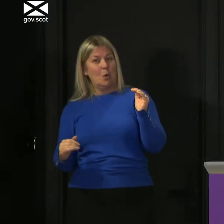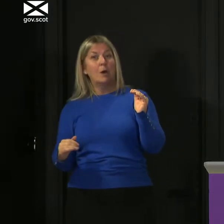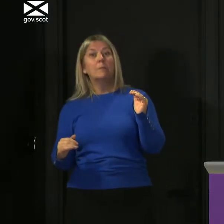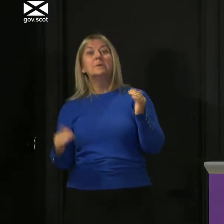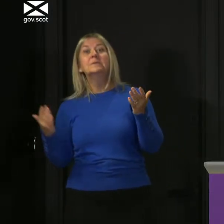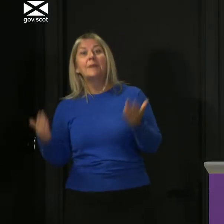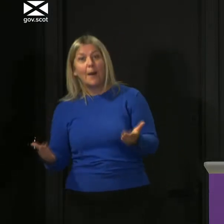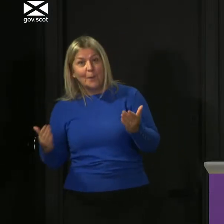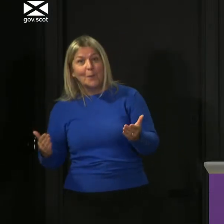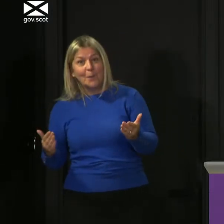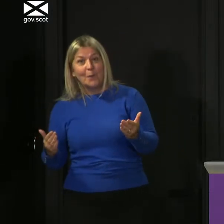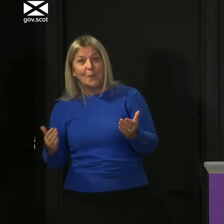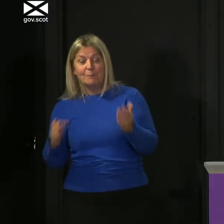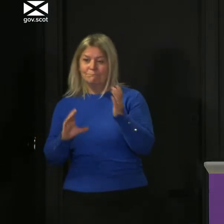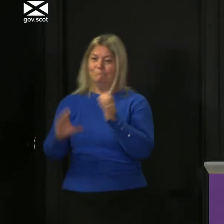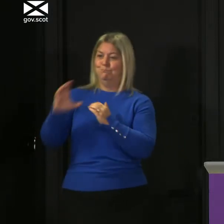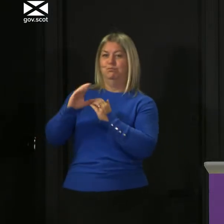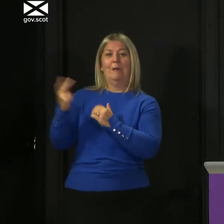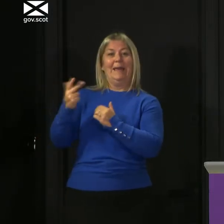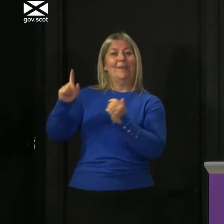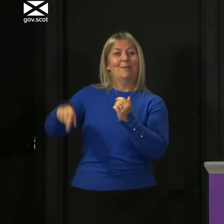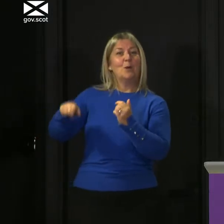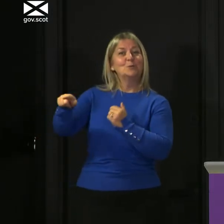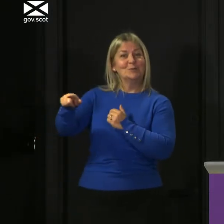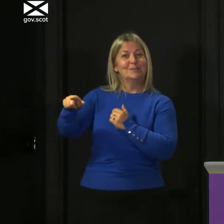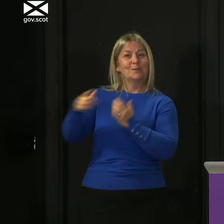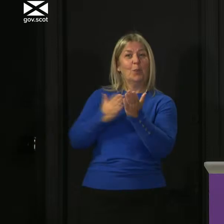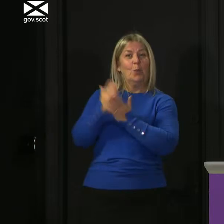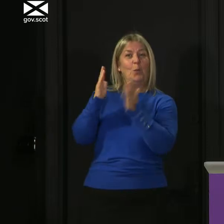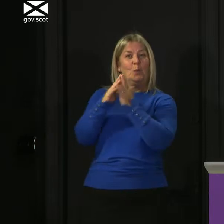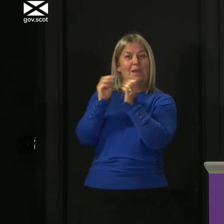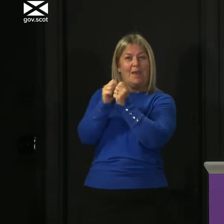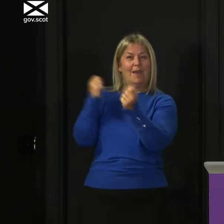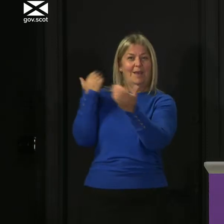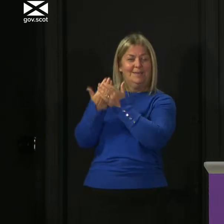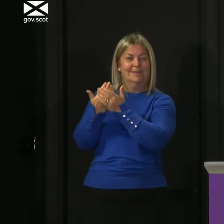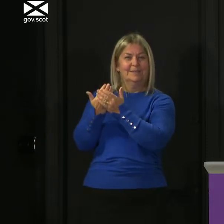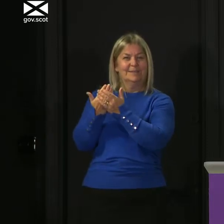with the modifications that happened over the weekend, that doesn't look as odd any more.